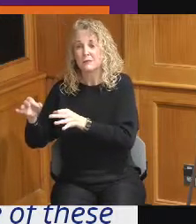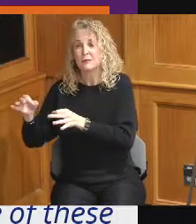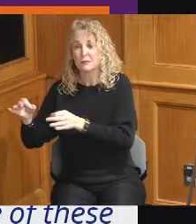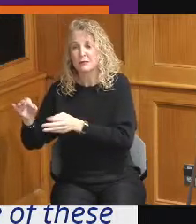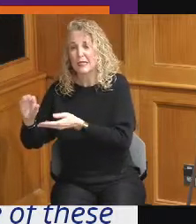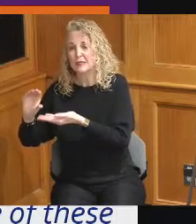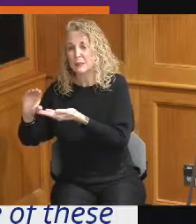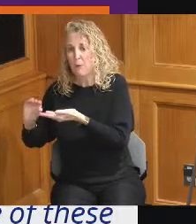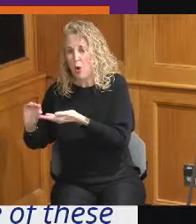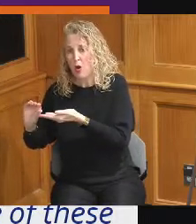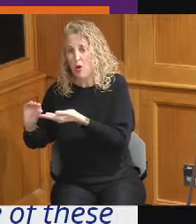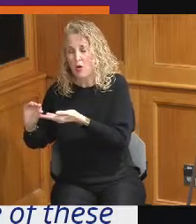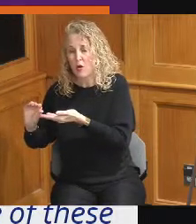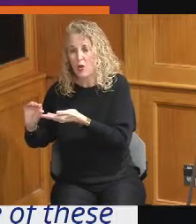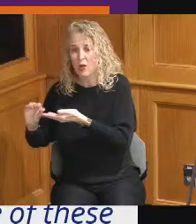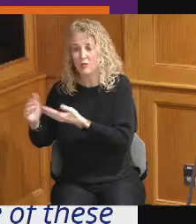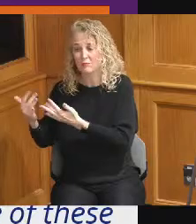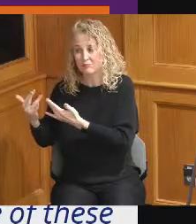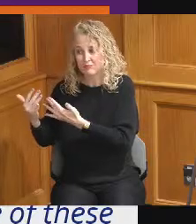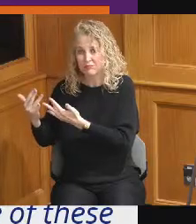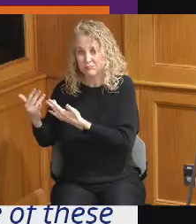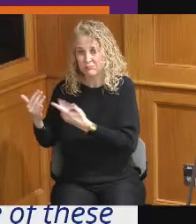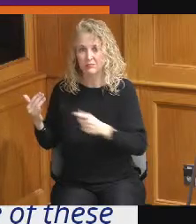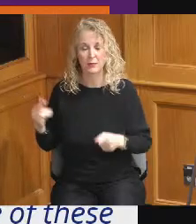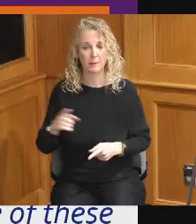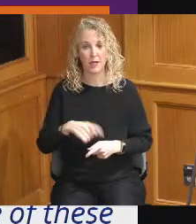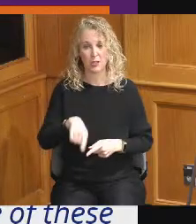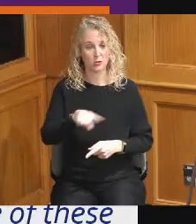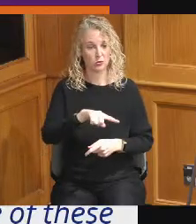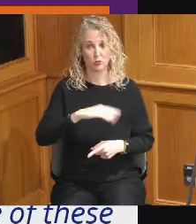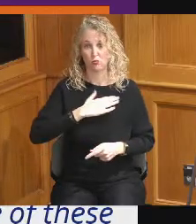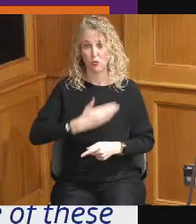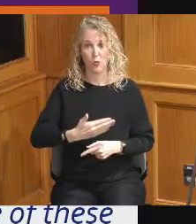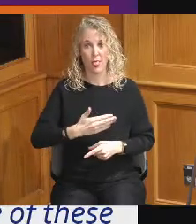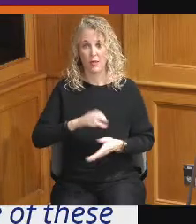and if we had to just wait for those it would have been a different picture than what we were able to